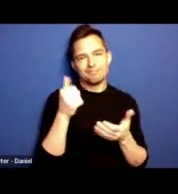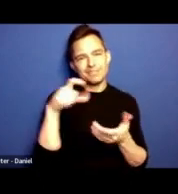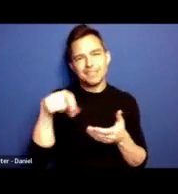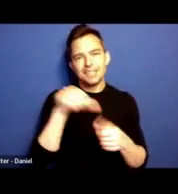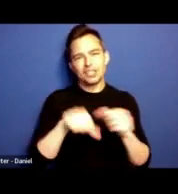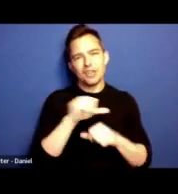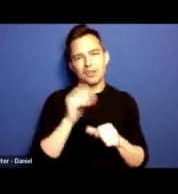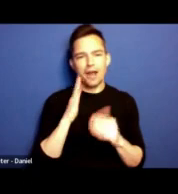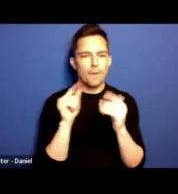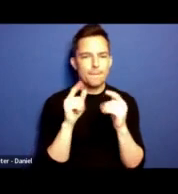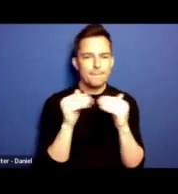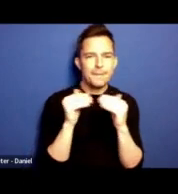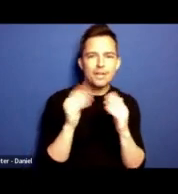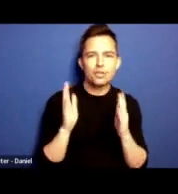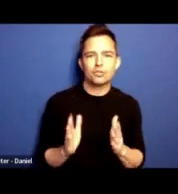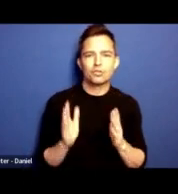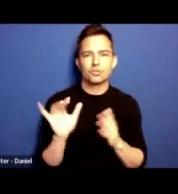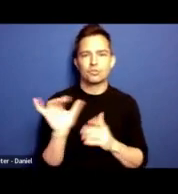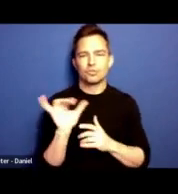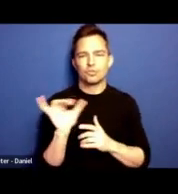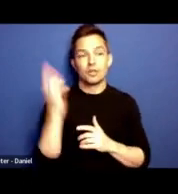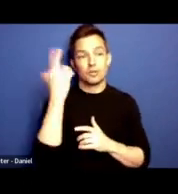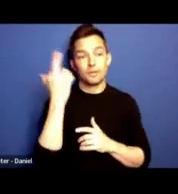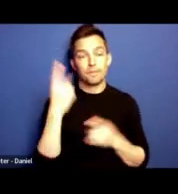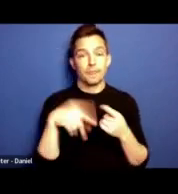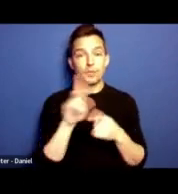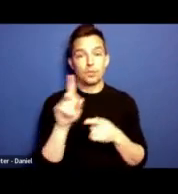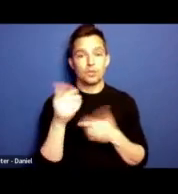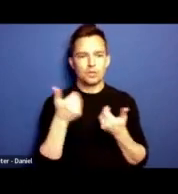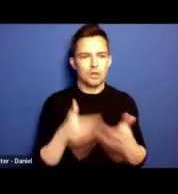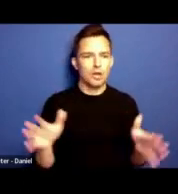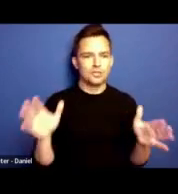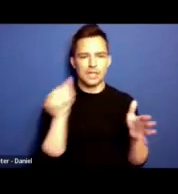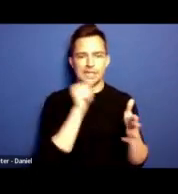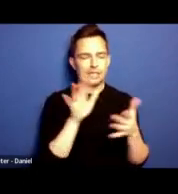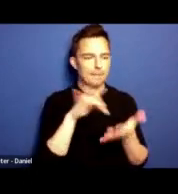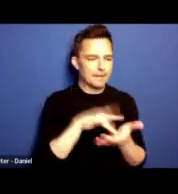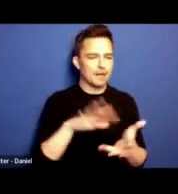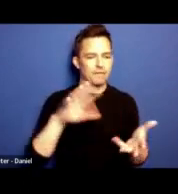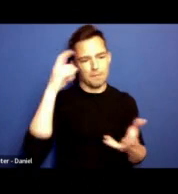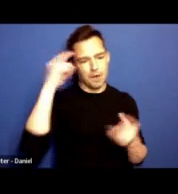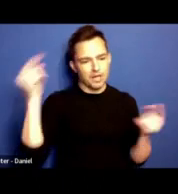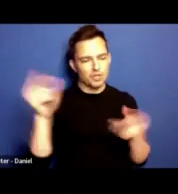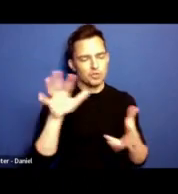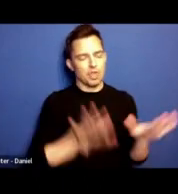peers. Because when when you're lost in the throes of brain injury, it feels really alone.